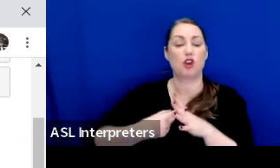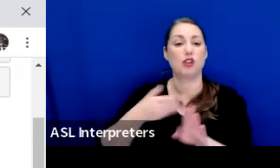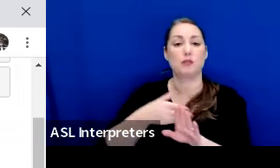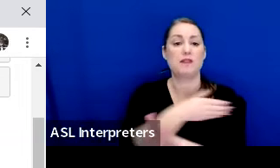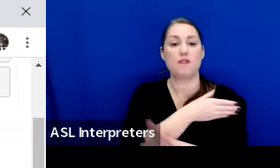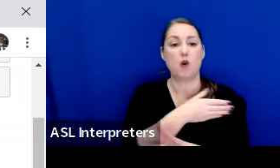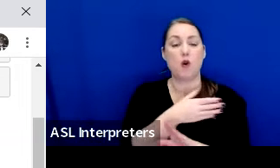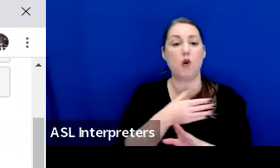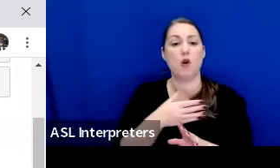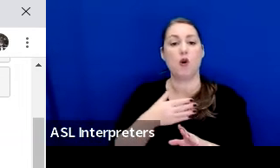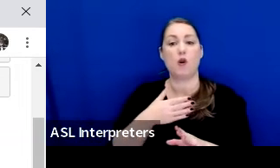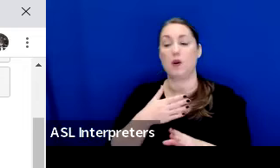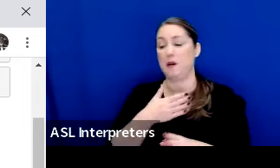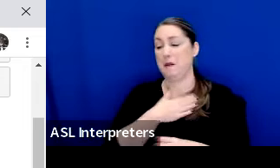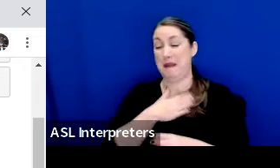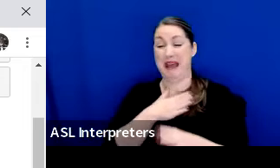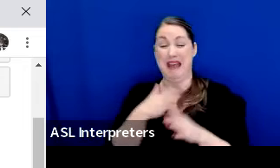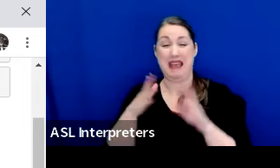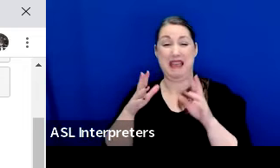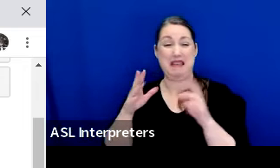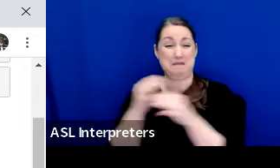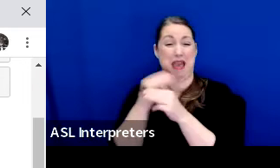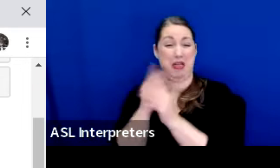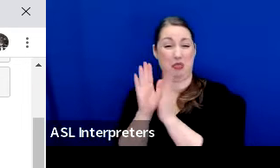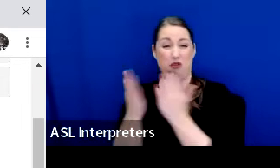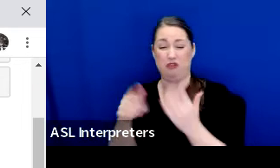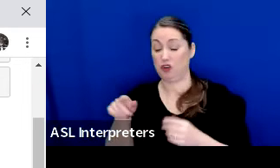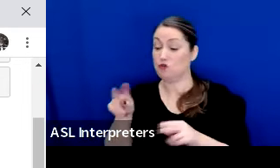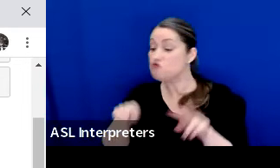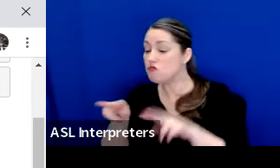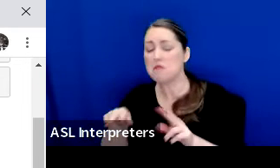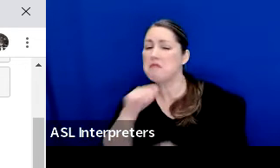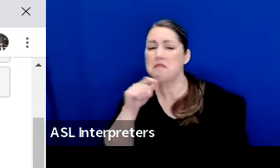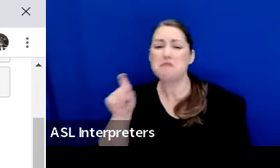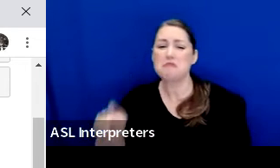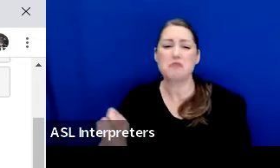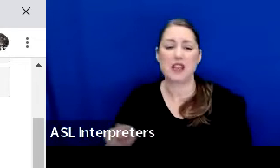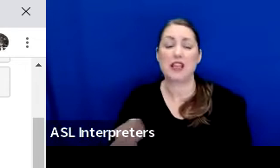There's some reasons why you might want to, but you don't have to if all you care about is the percent of the students got on it right.